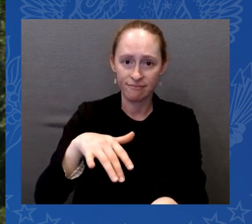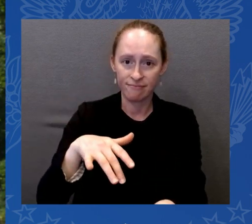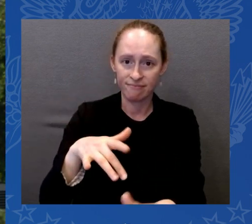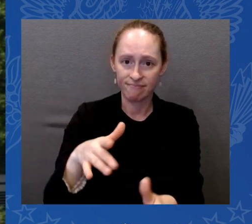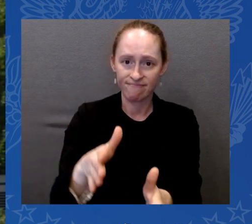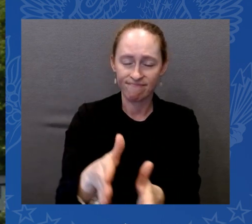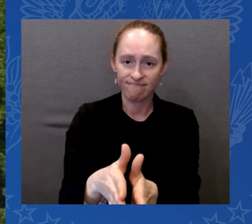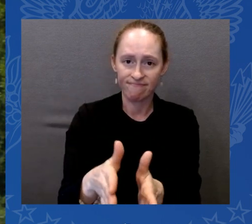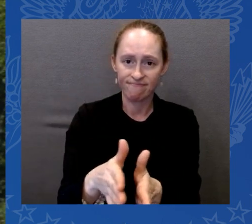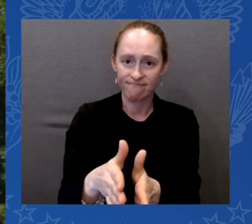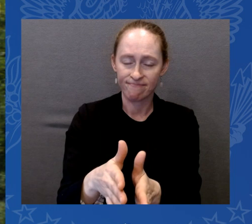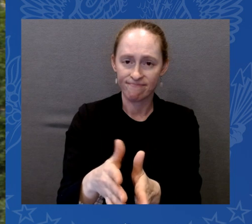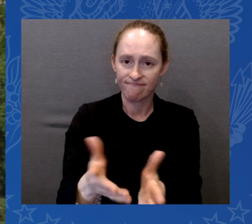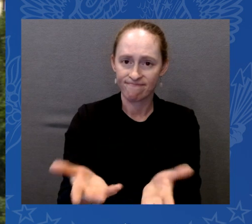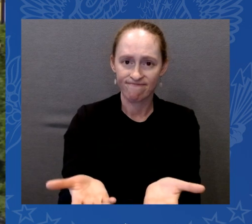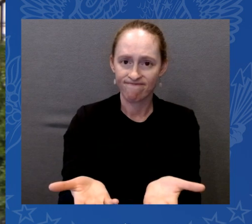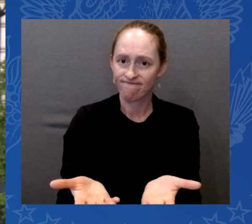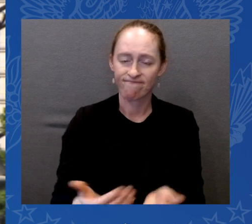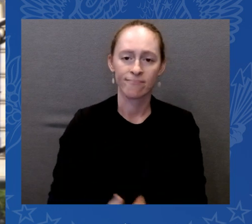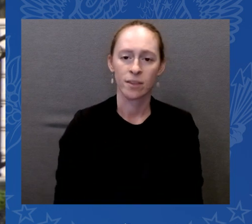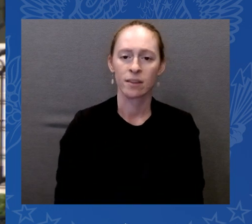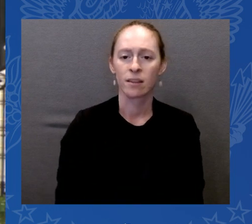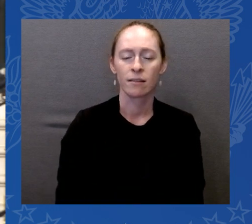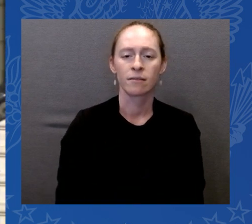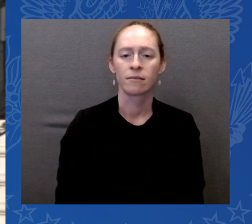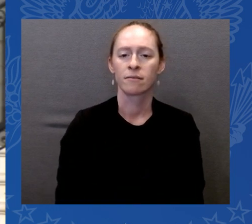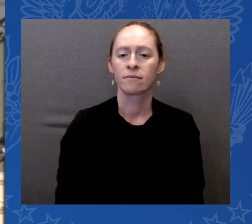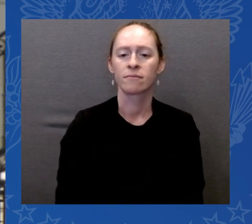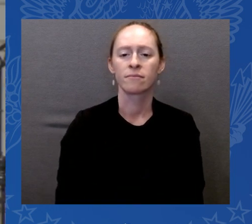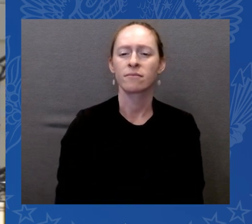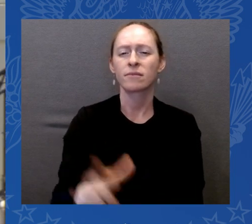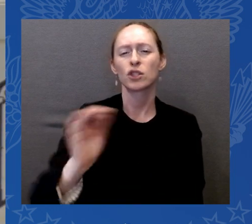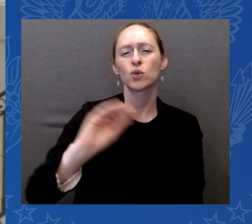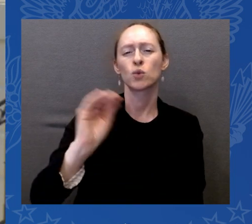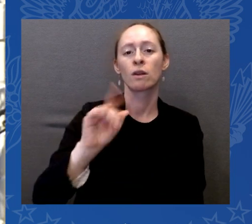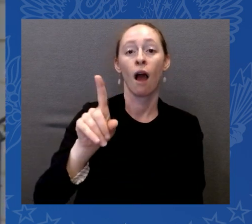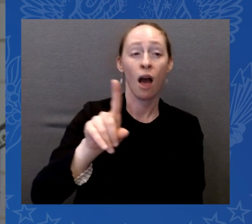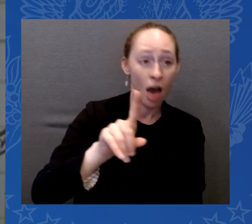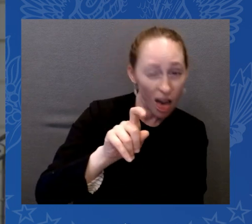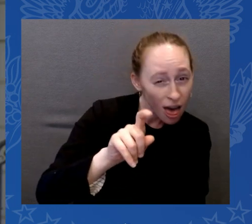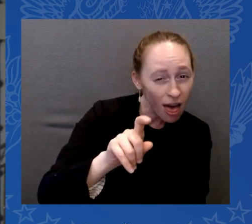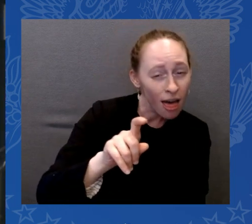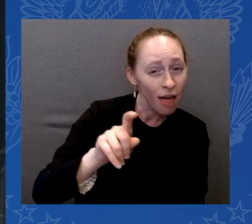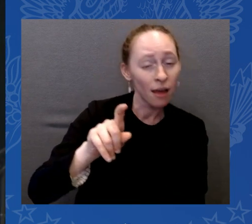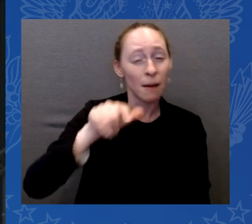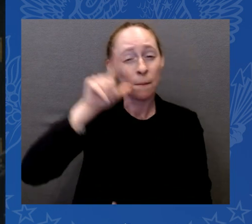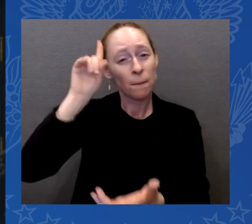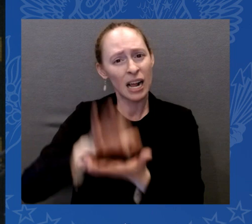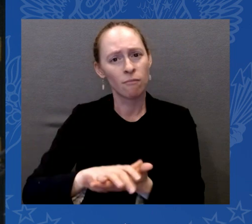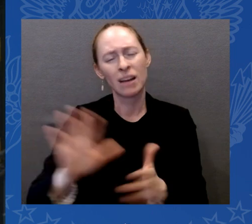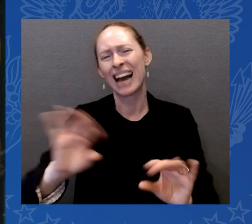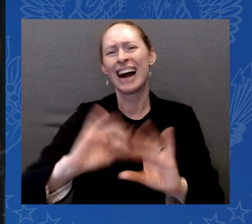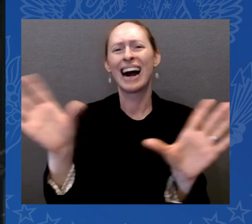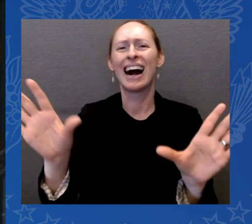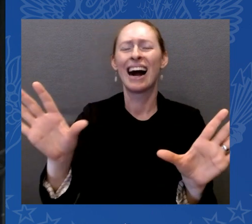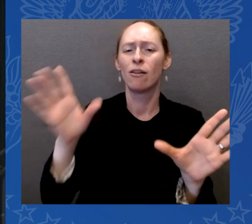and we're beginning to respond to it. But, folks, nobody ever in history -- nobody -- this year, the American people won,